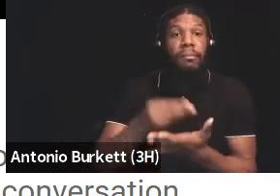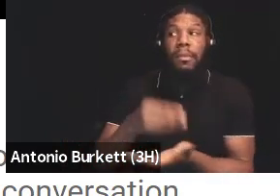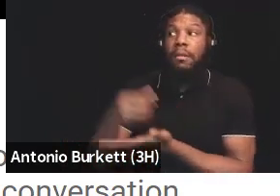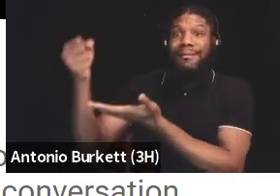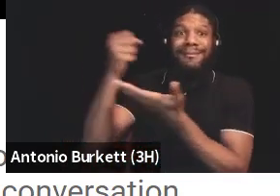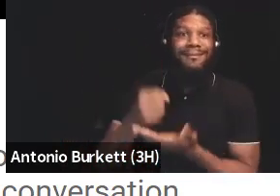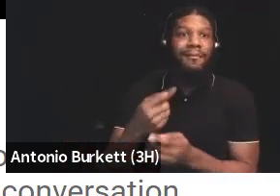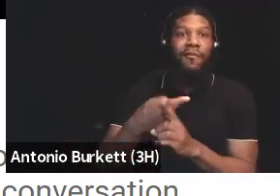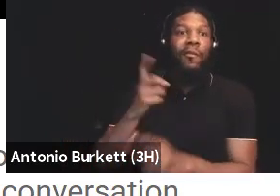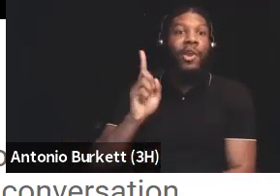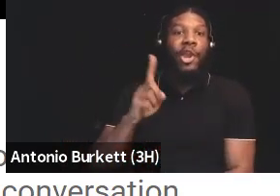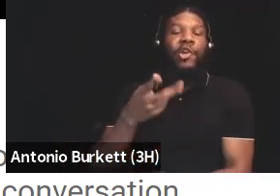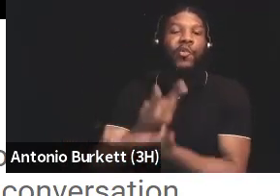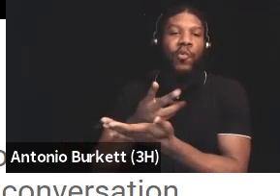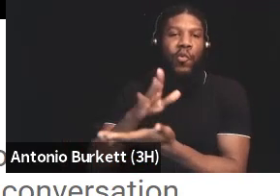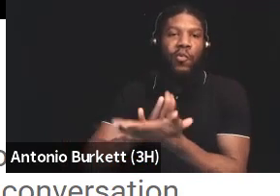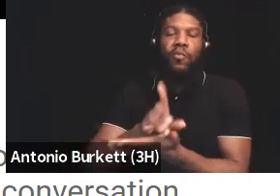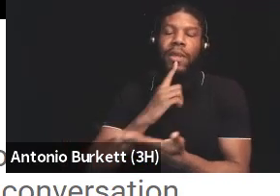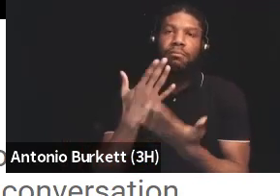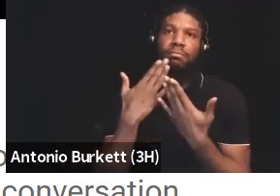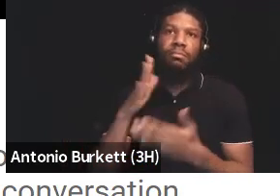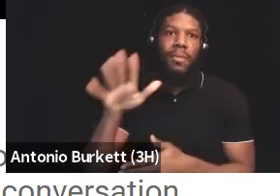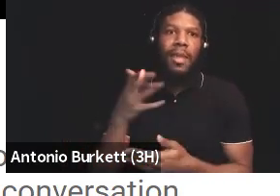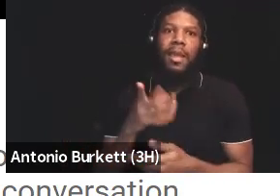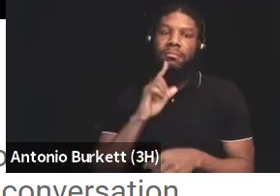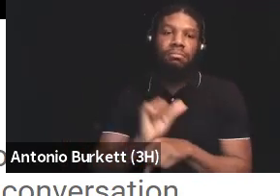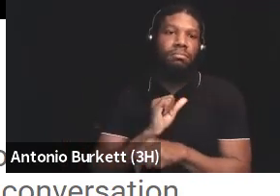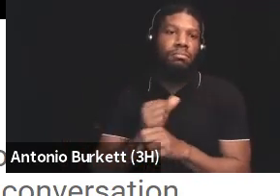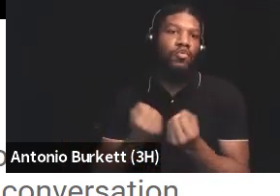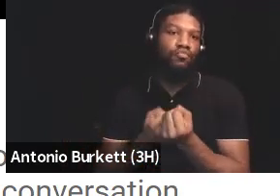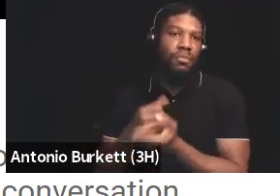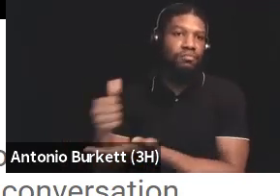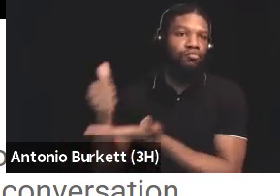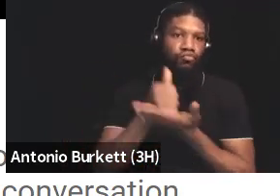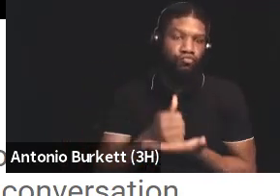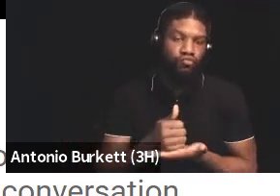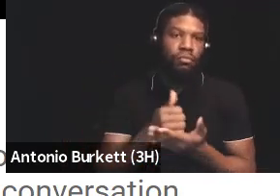well and we're grateful for that material support. But after that, the students were telling us,